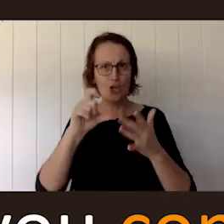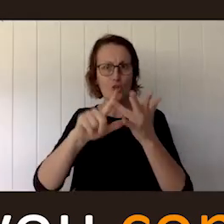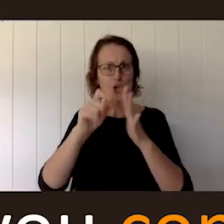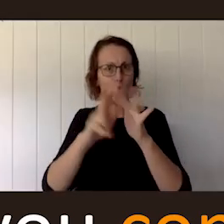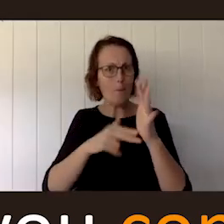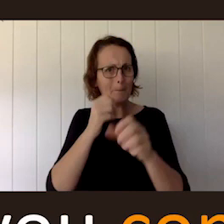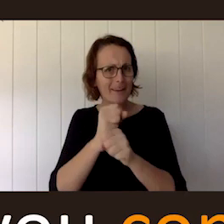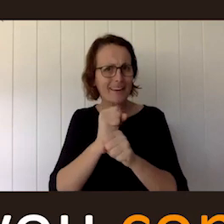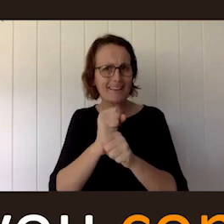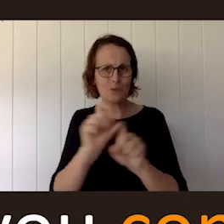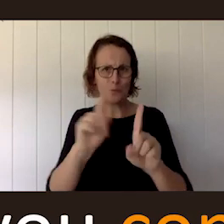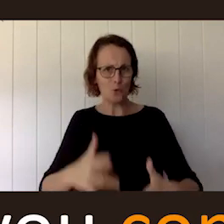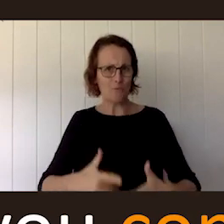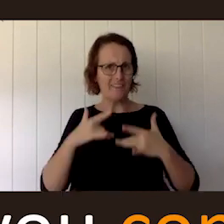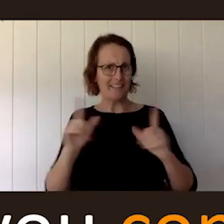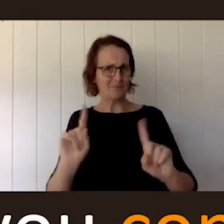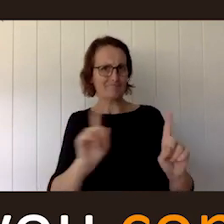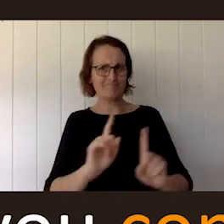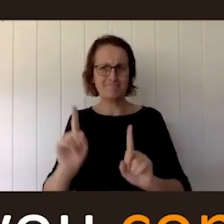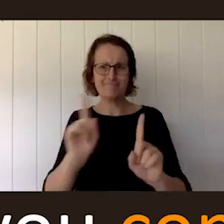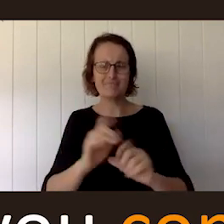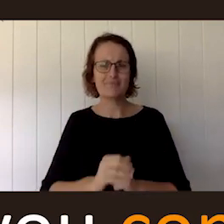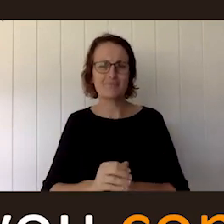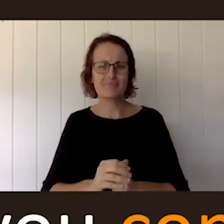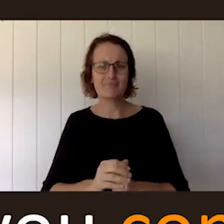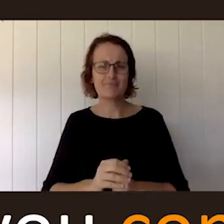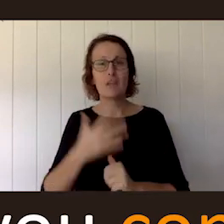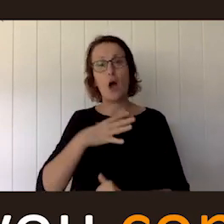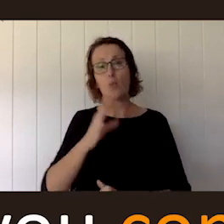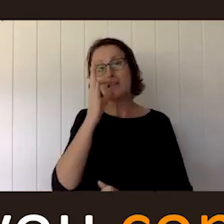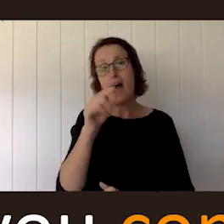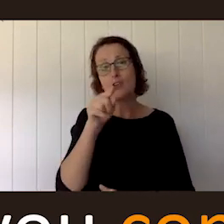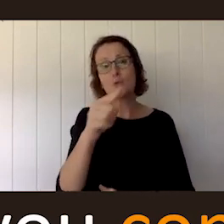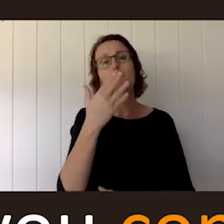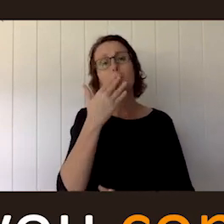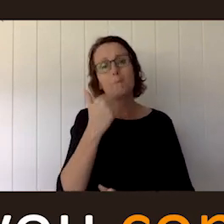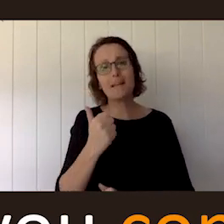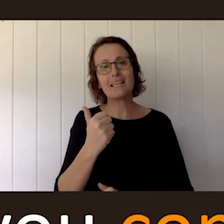feeling? I want to invite you to get yourself prepared for the session